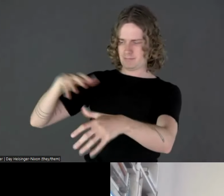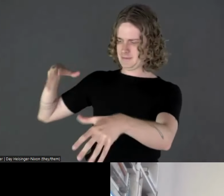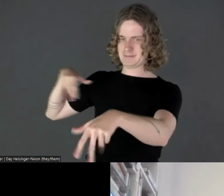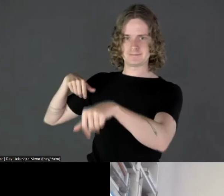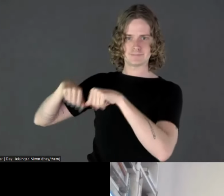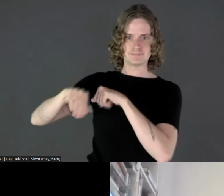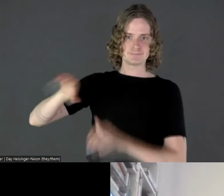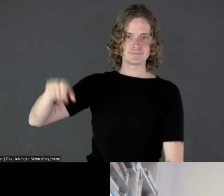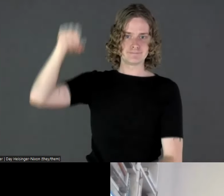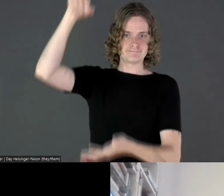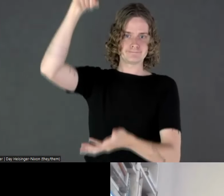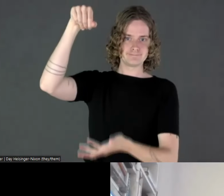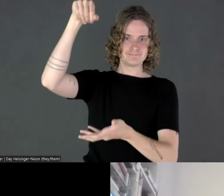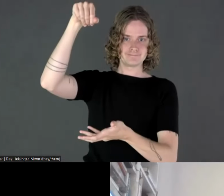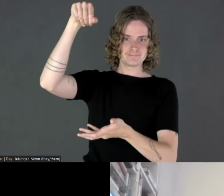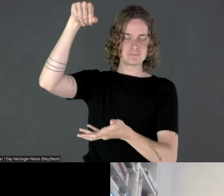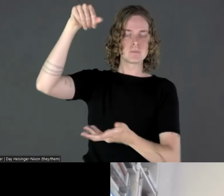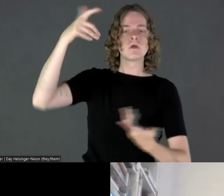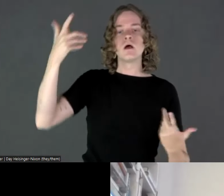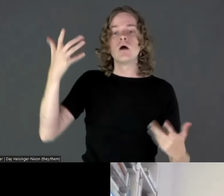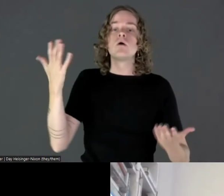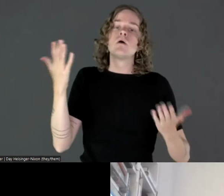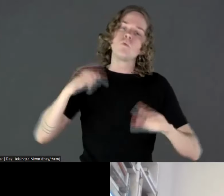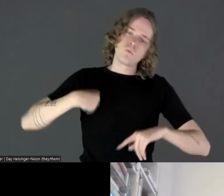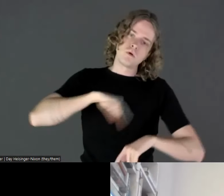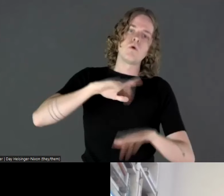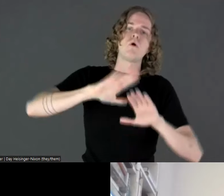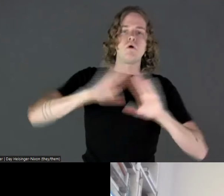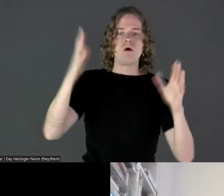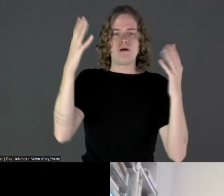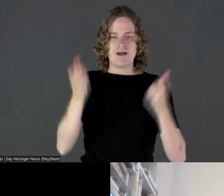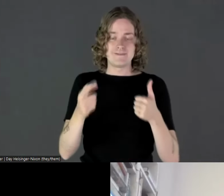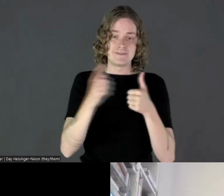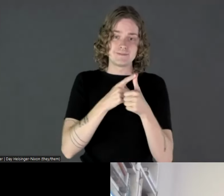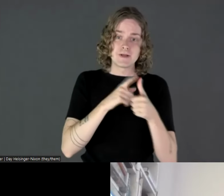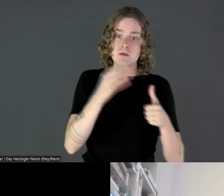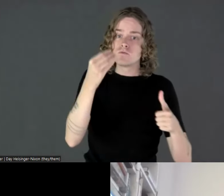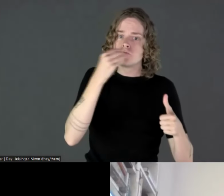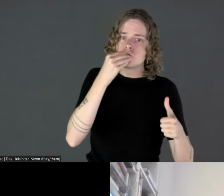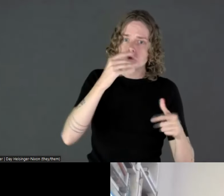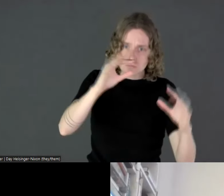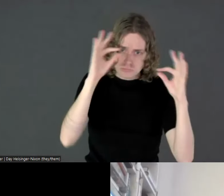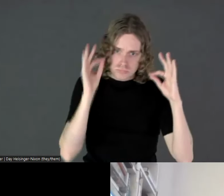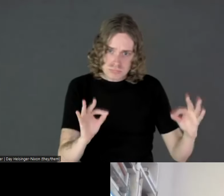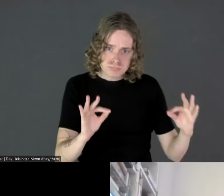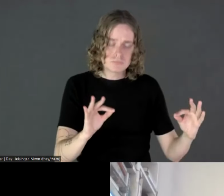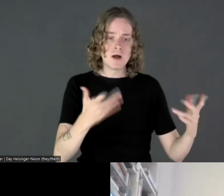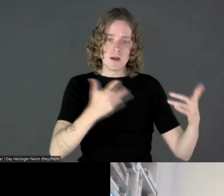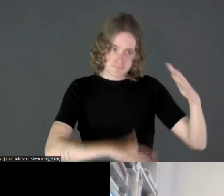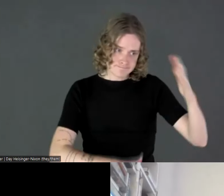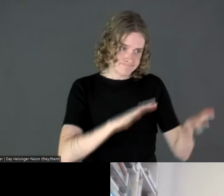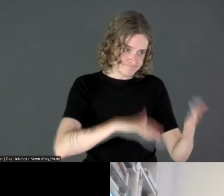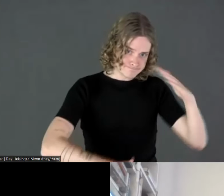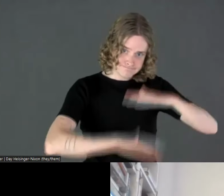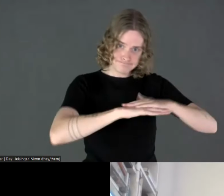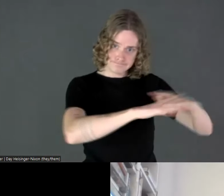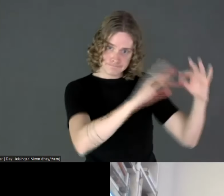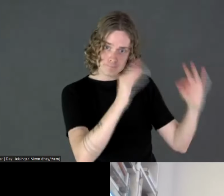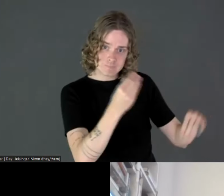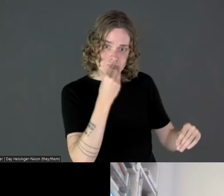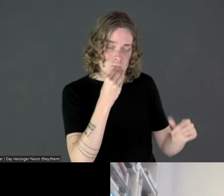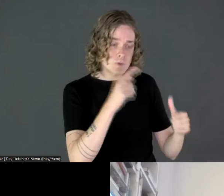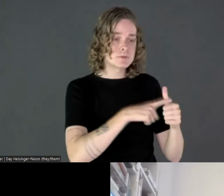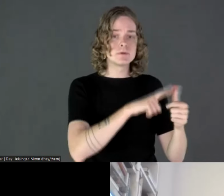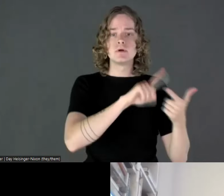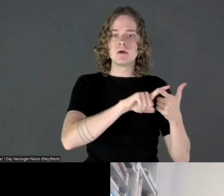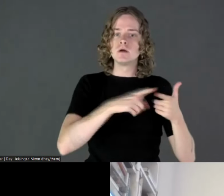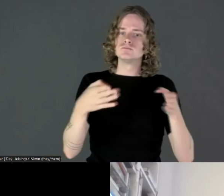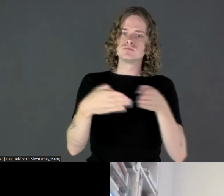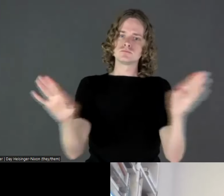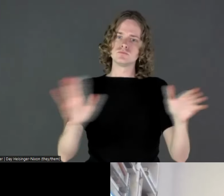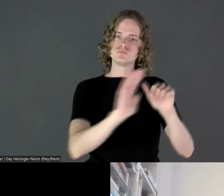general protection as well as wash. So the language as Pauline mentioned in Spanish and